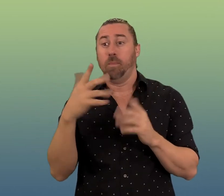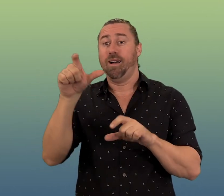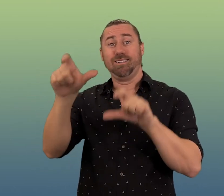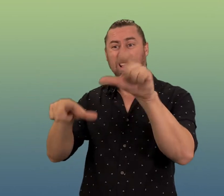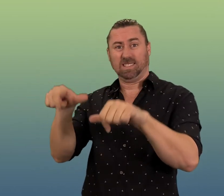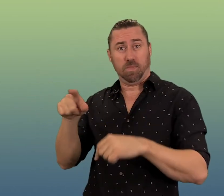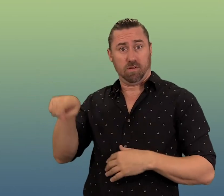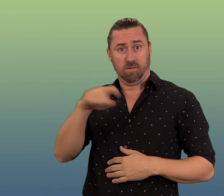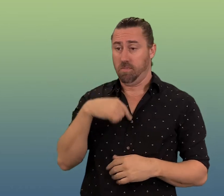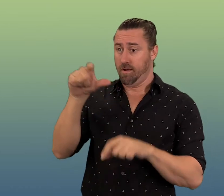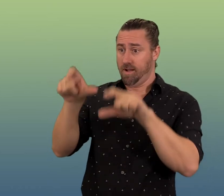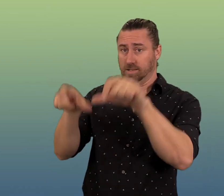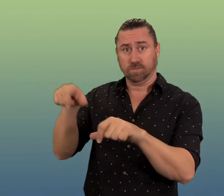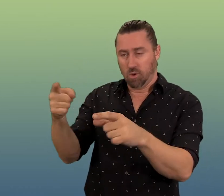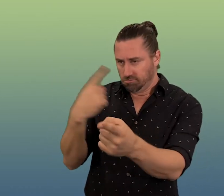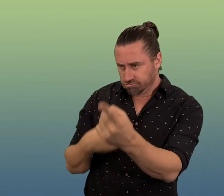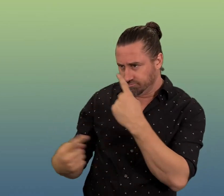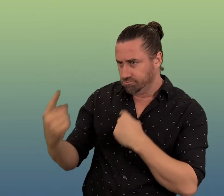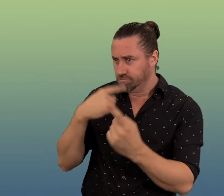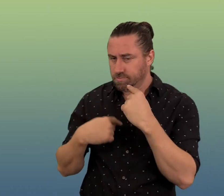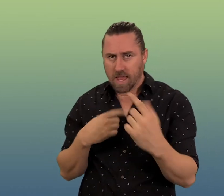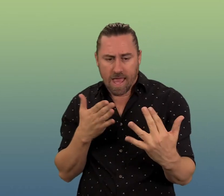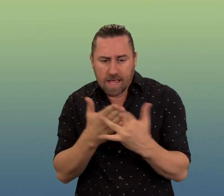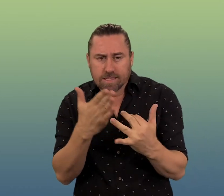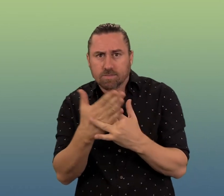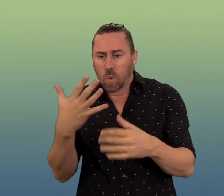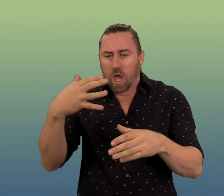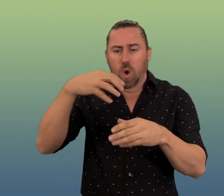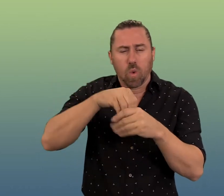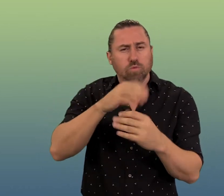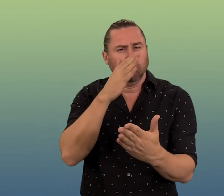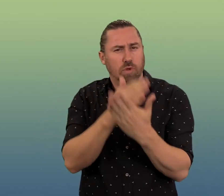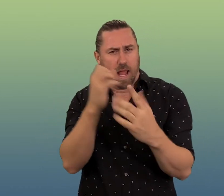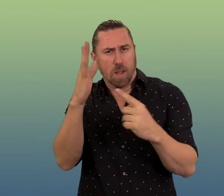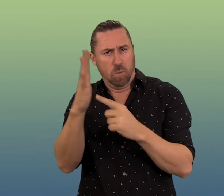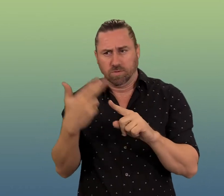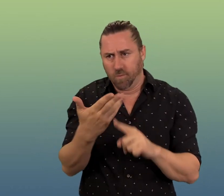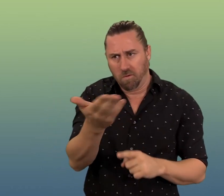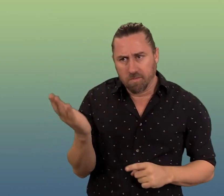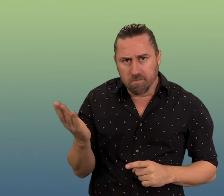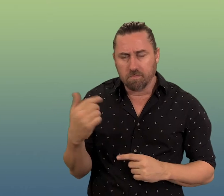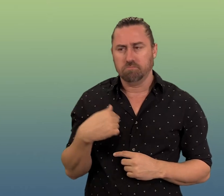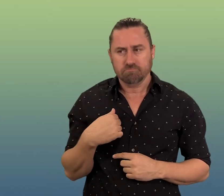customers. Our customers have told us accessibility and inclusion is important to them